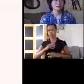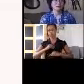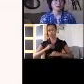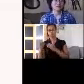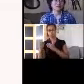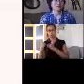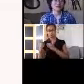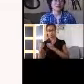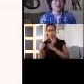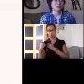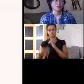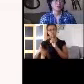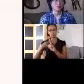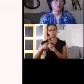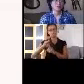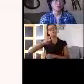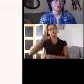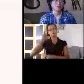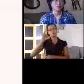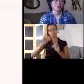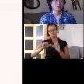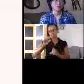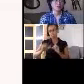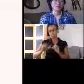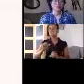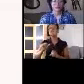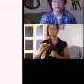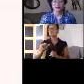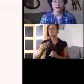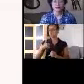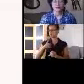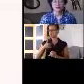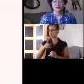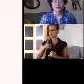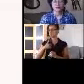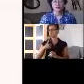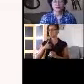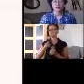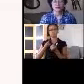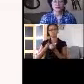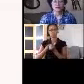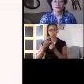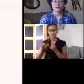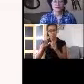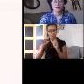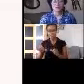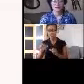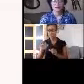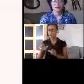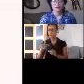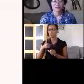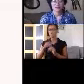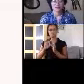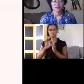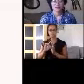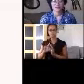about what, how they've also been complicit or interacted with these with these forces.